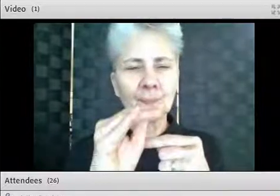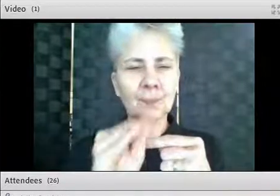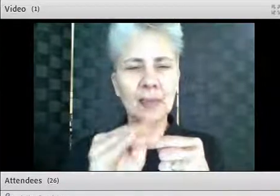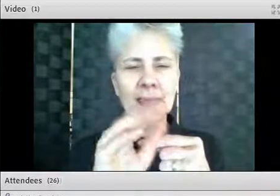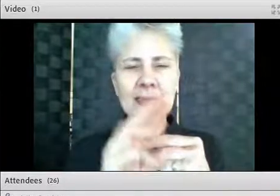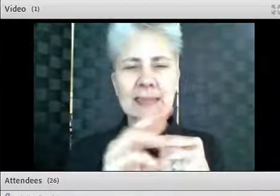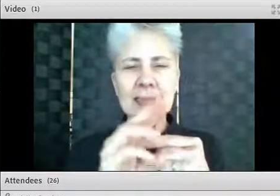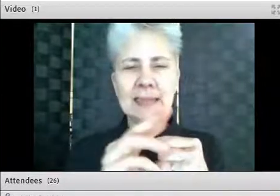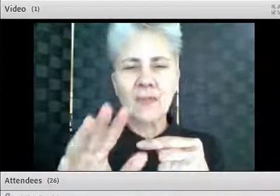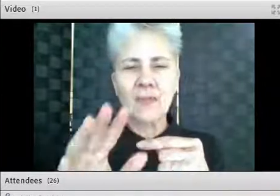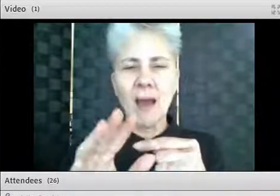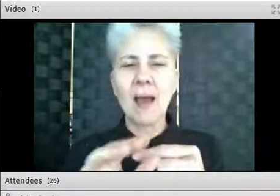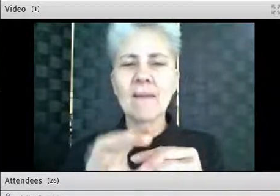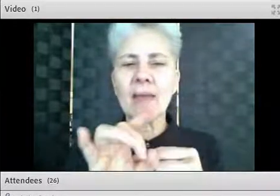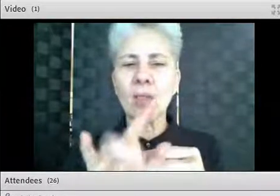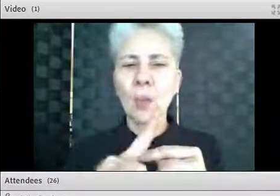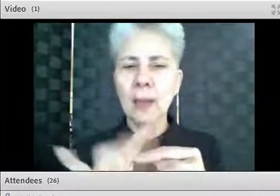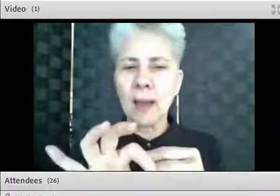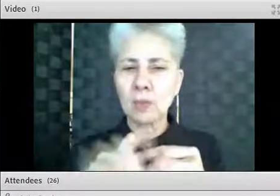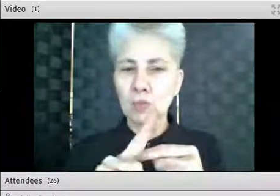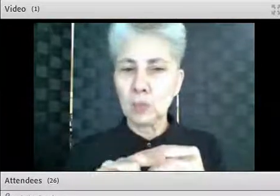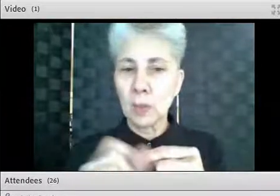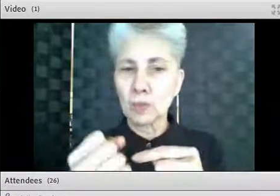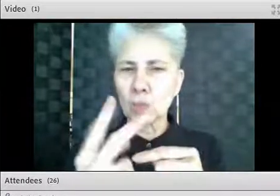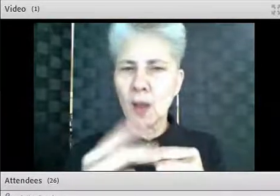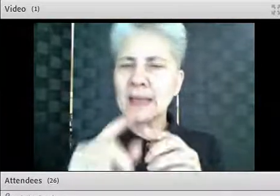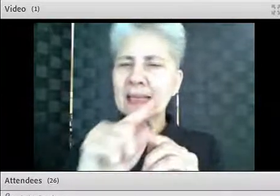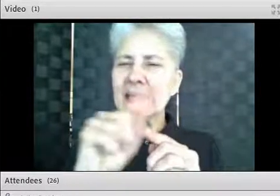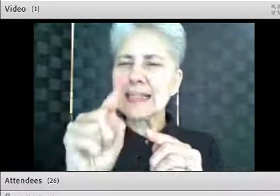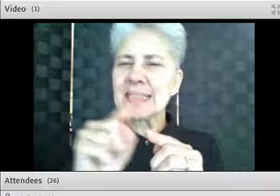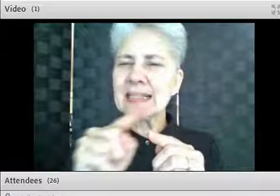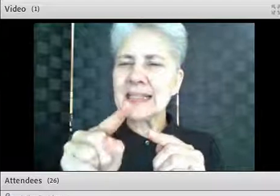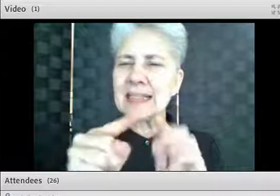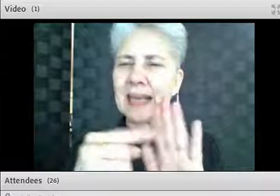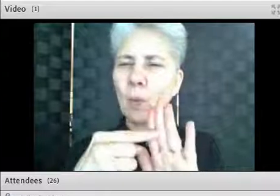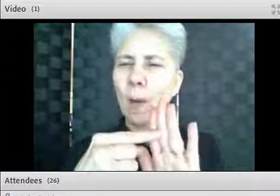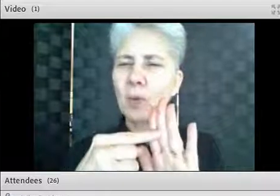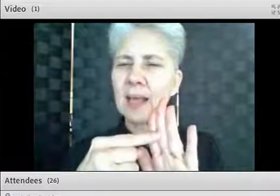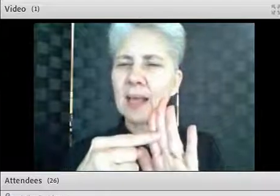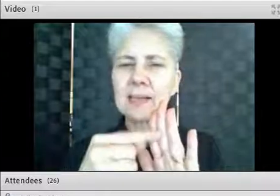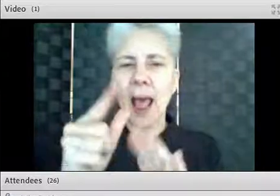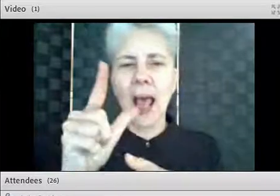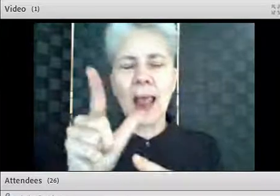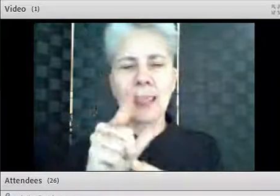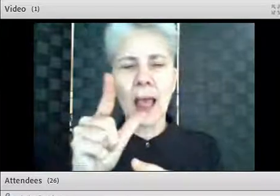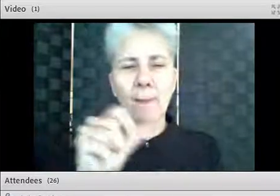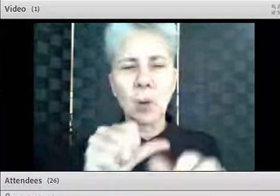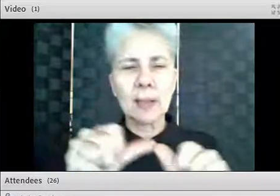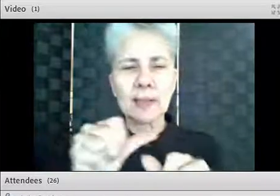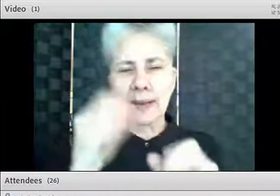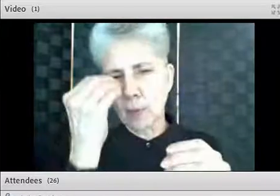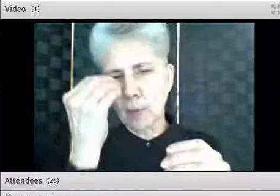this Z represents bibliography, library science, information science, generally, okay?